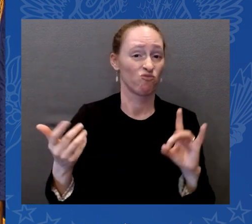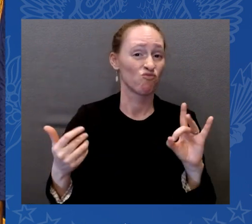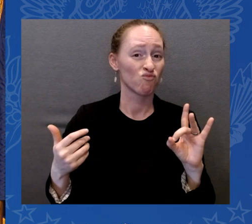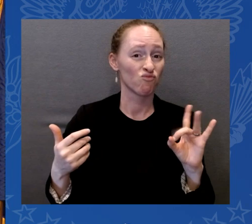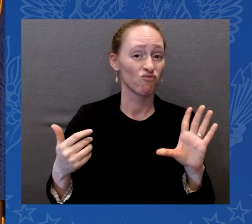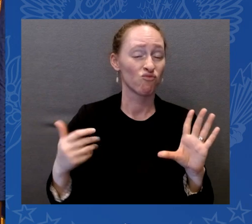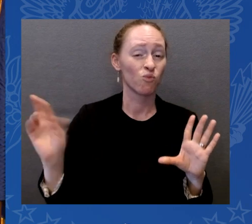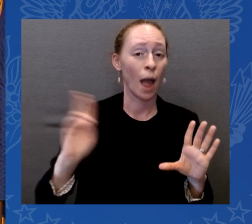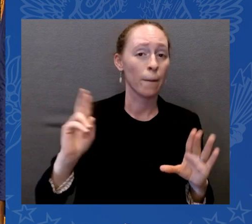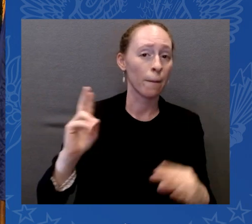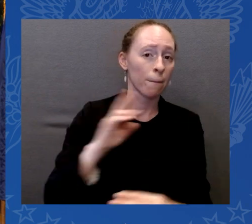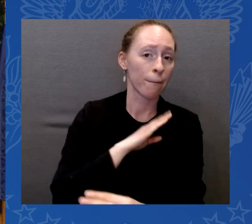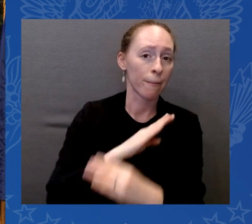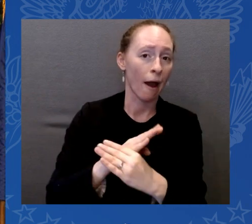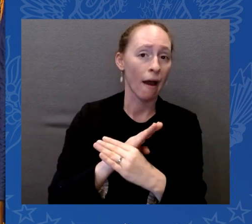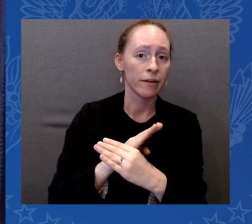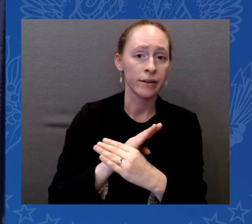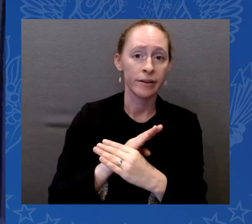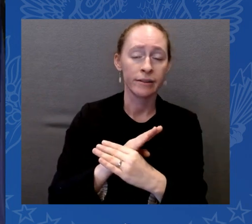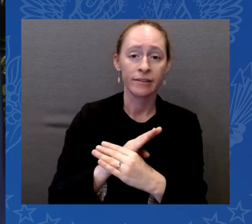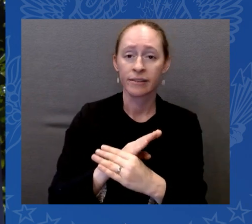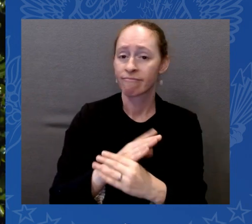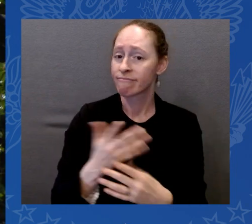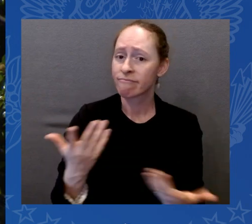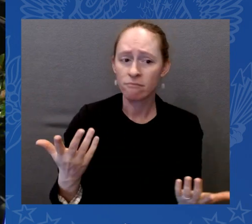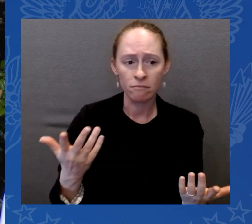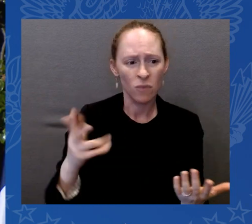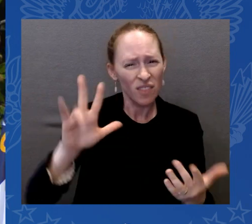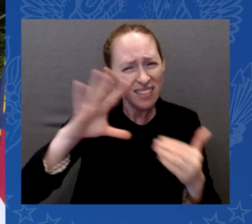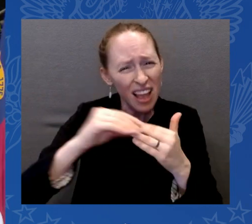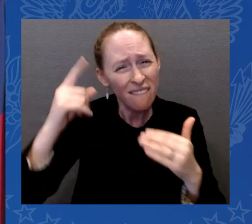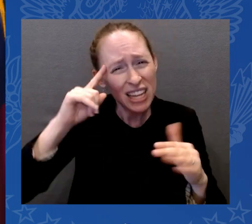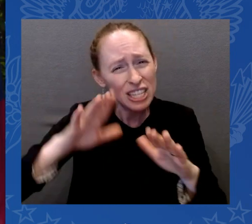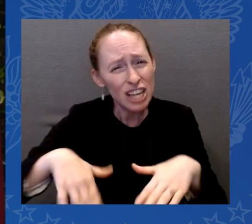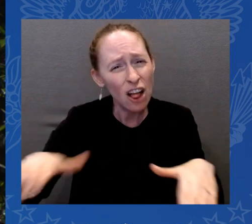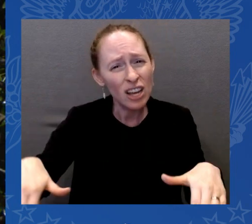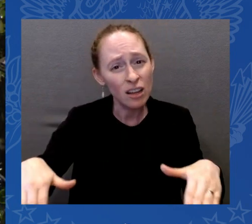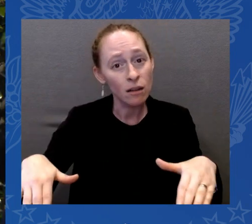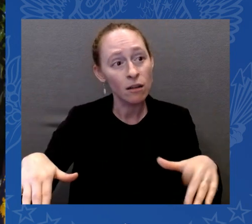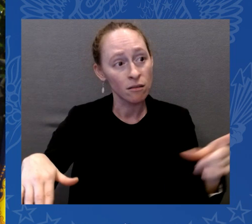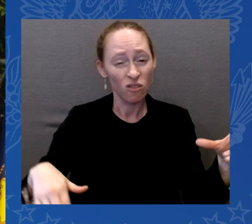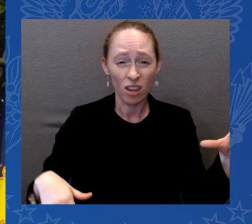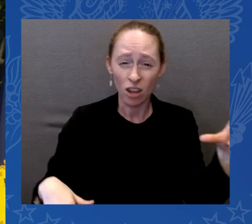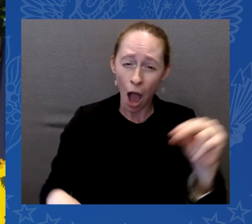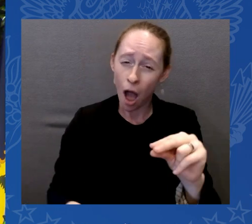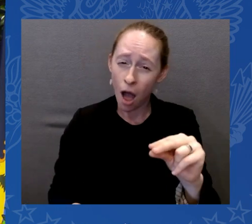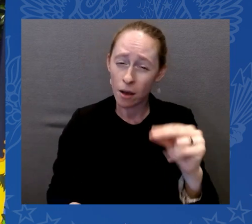It only costs 10 bucks for the prescription to be made and packaged. Ten bucks.